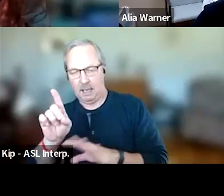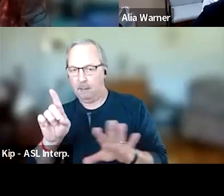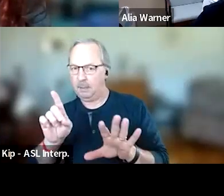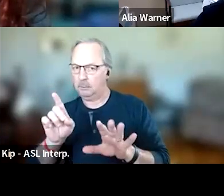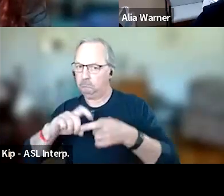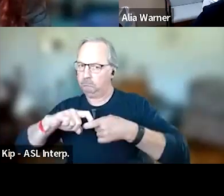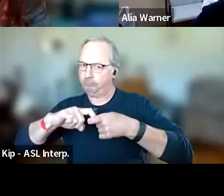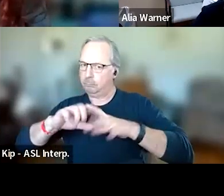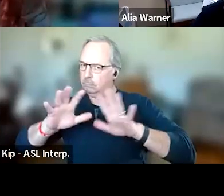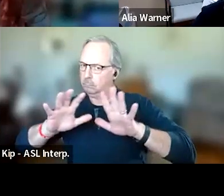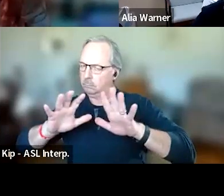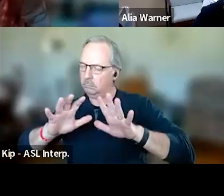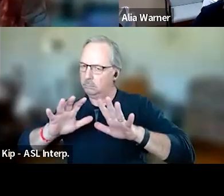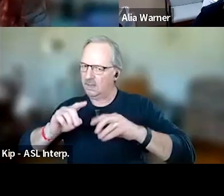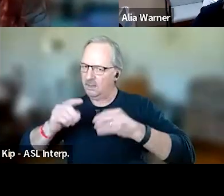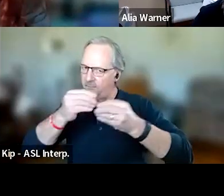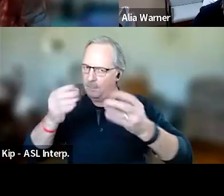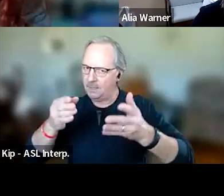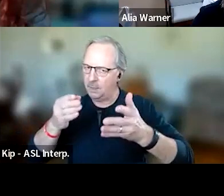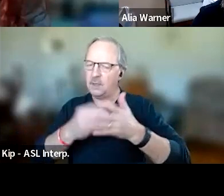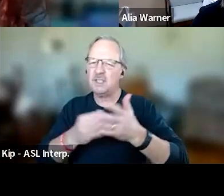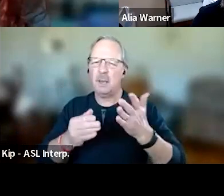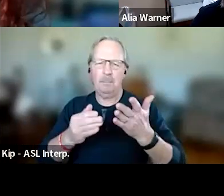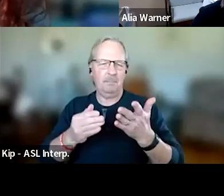but there are some, there is some preliminary research that suggests